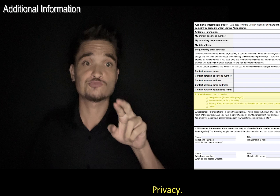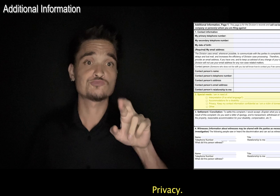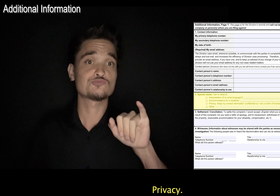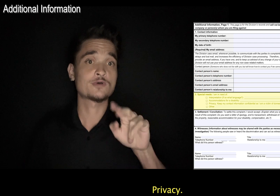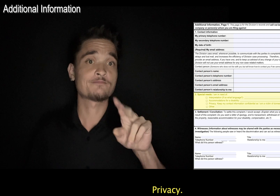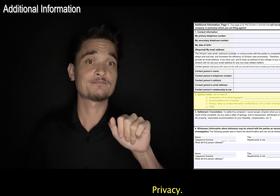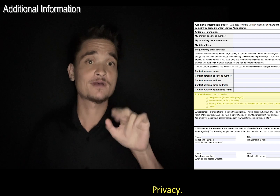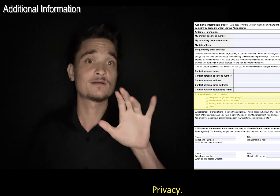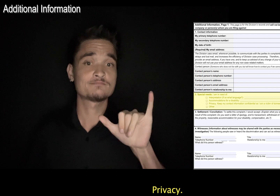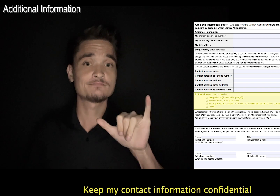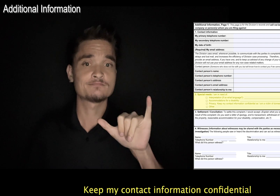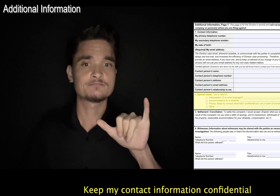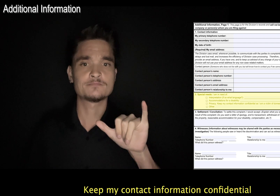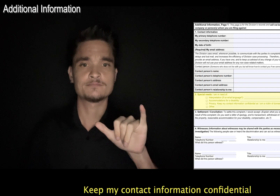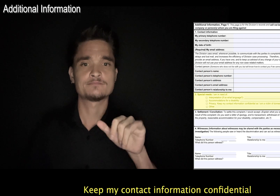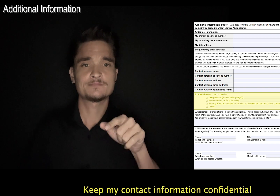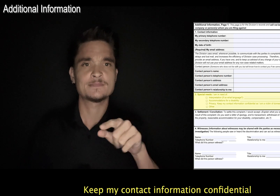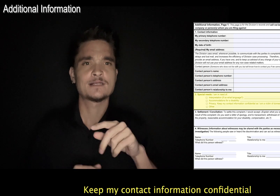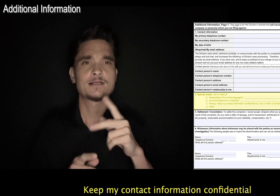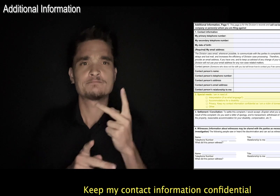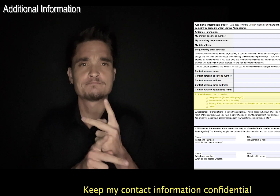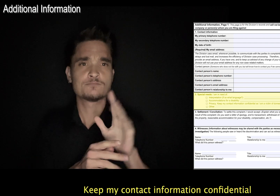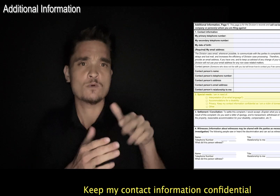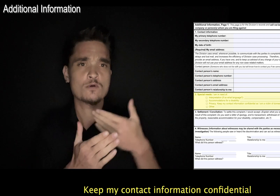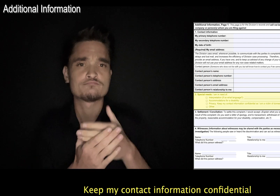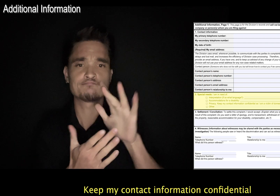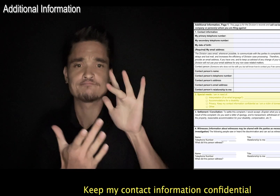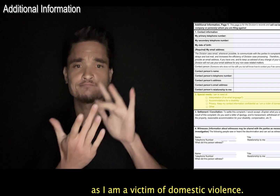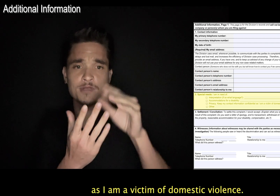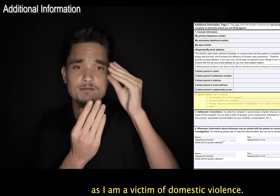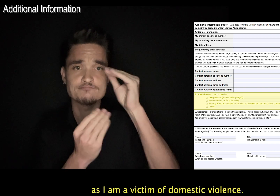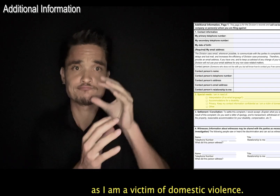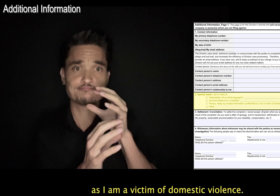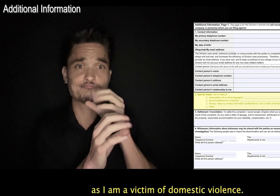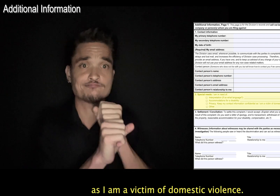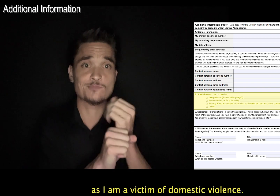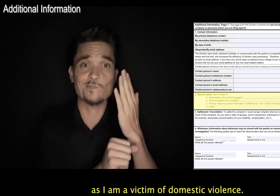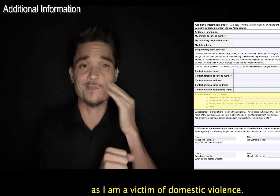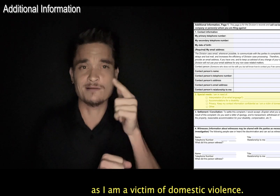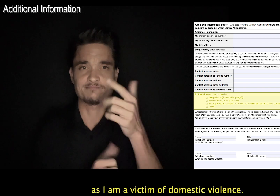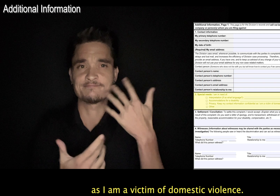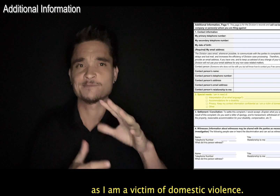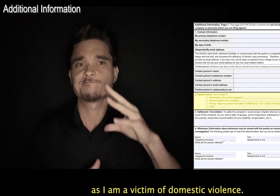Privacy. Keep my contact information confidential as I am a victim of domestic violence.